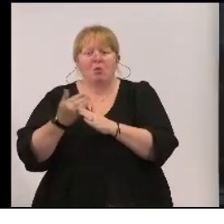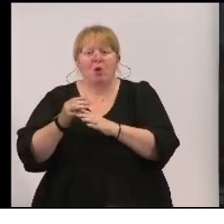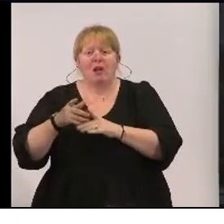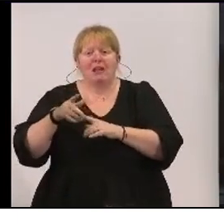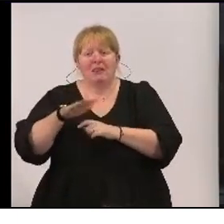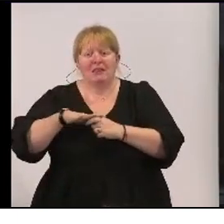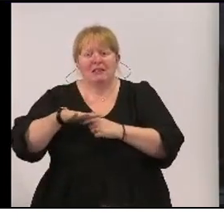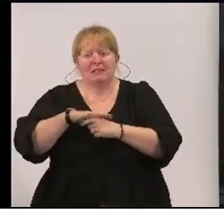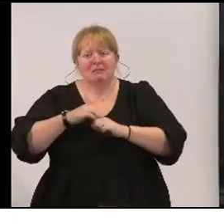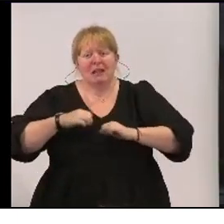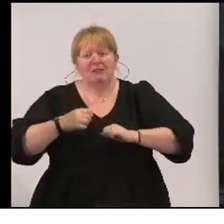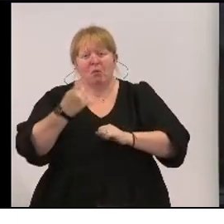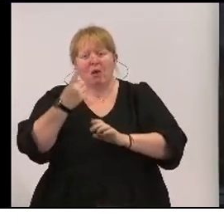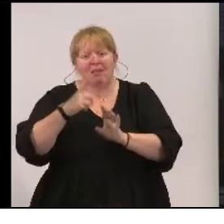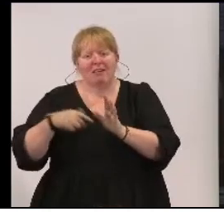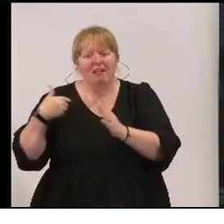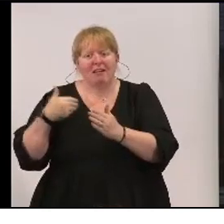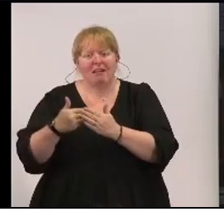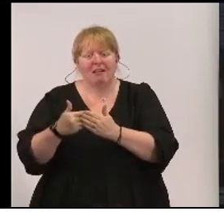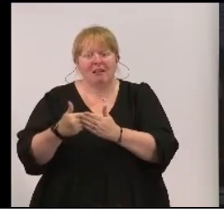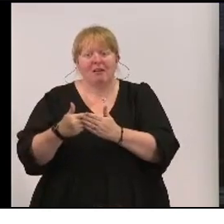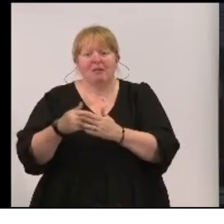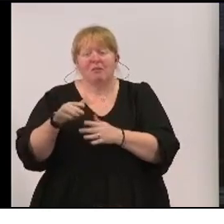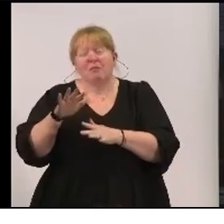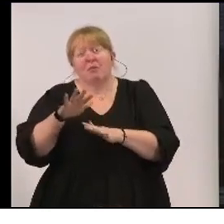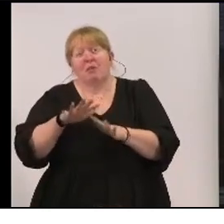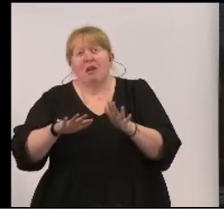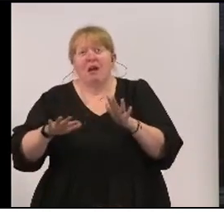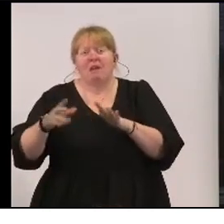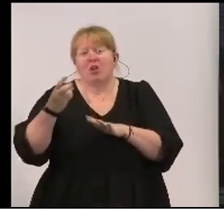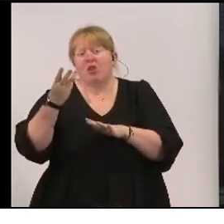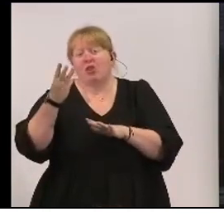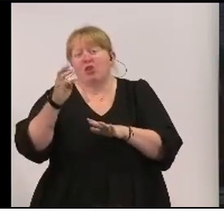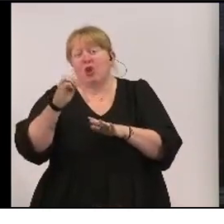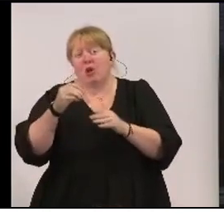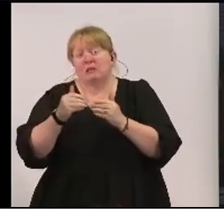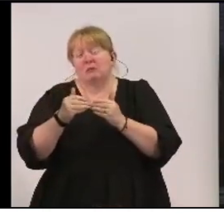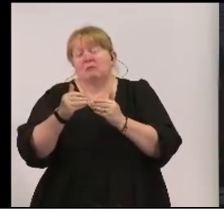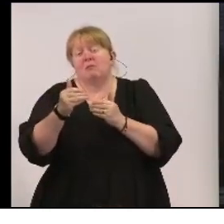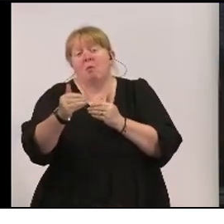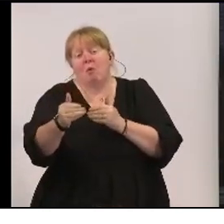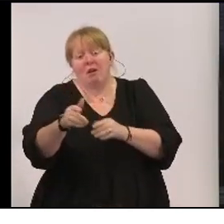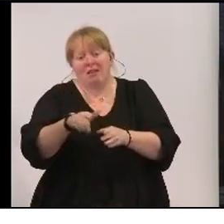for a year, although I've got 30 plus years of experience in project